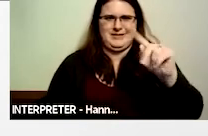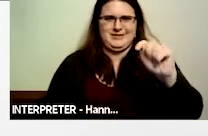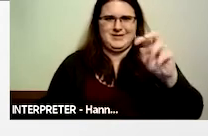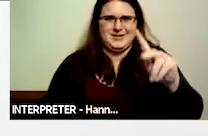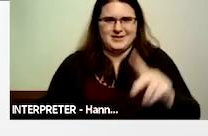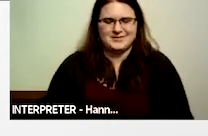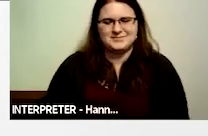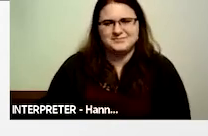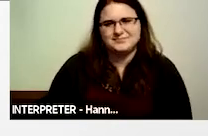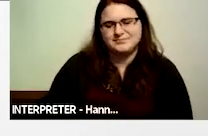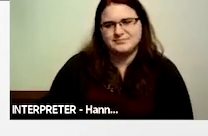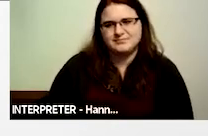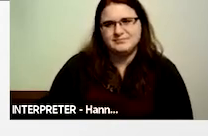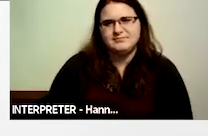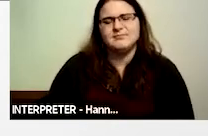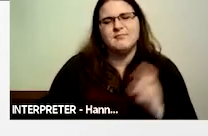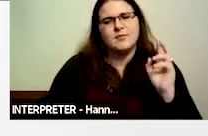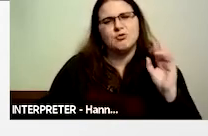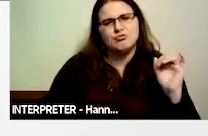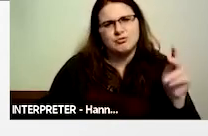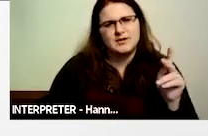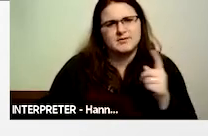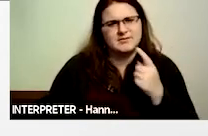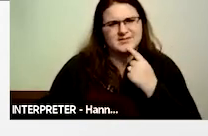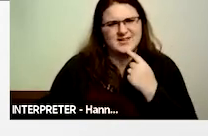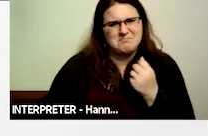there's so many different people that are making that their platform. I mean, there's a